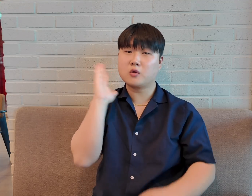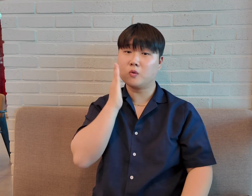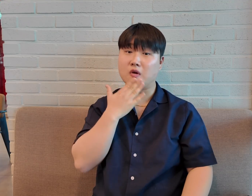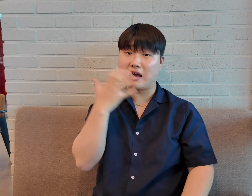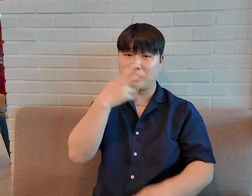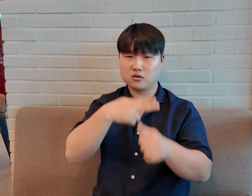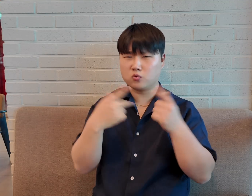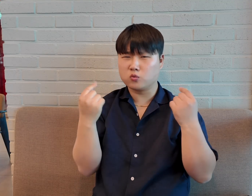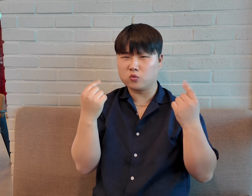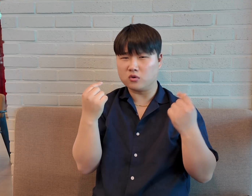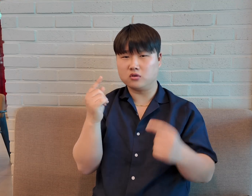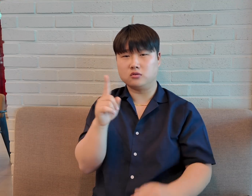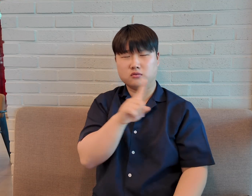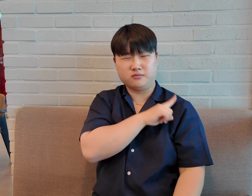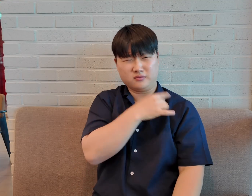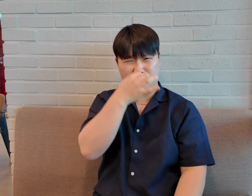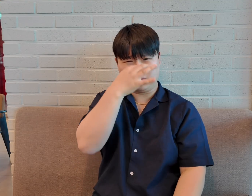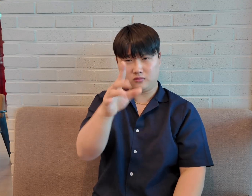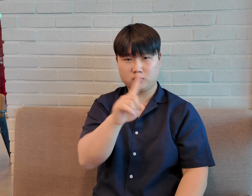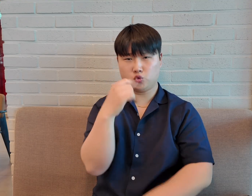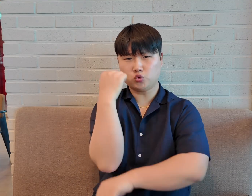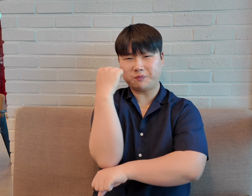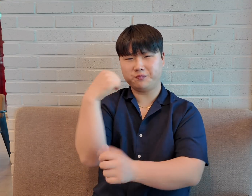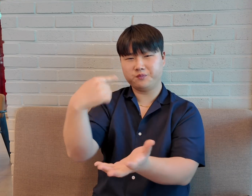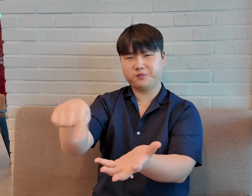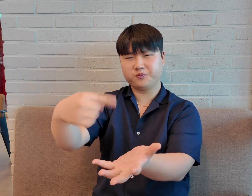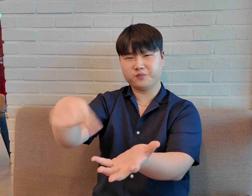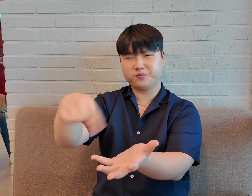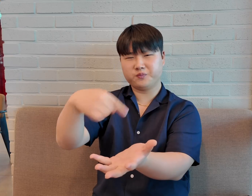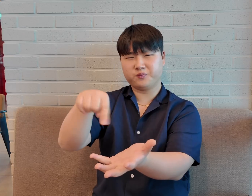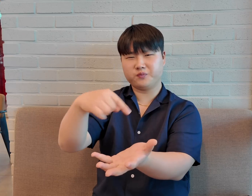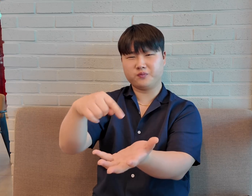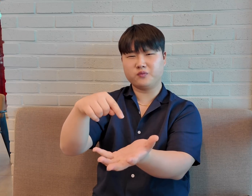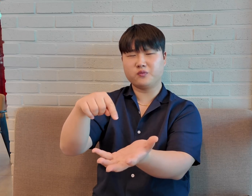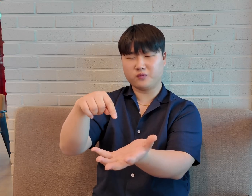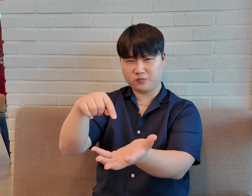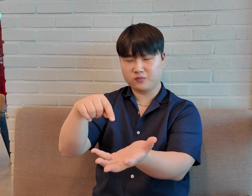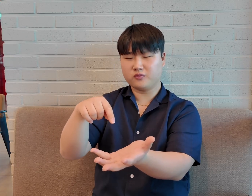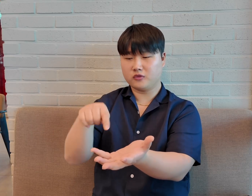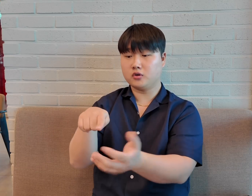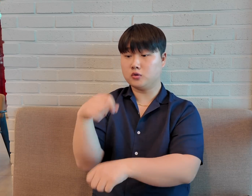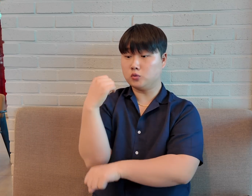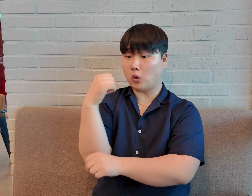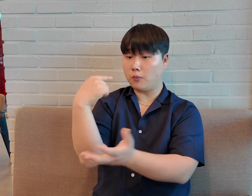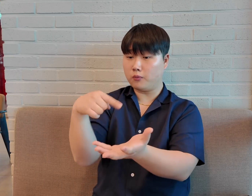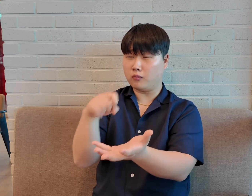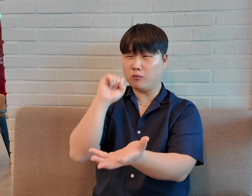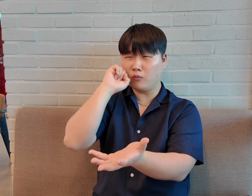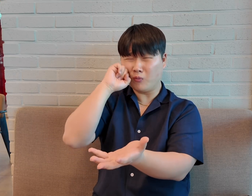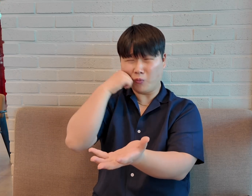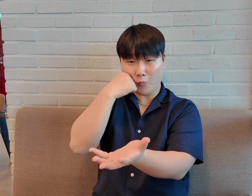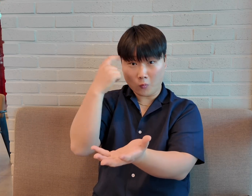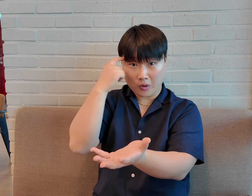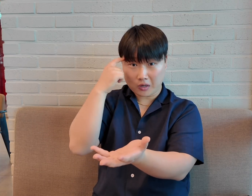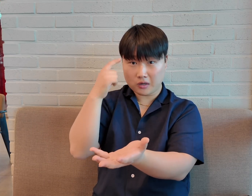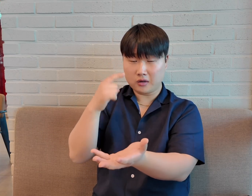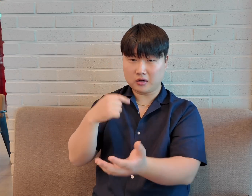it is all the same regardless of whether it is a deaf or hearing teacher. It is difficult to teach the basics, the beginner level. I told you earlier why the basics are difficult, but